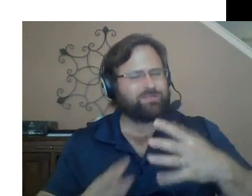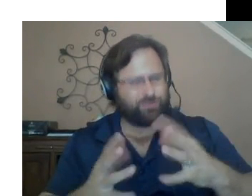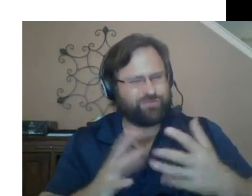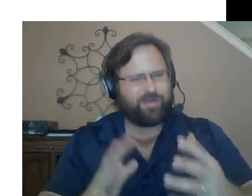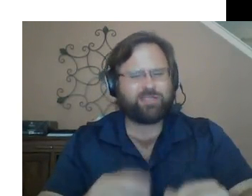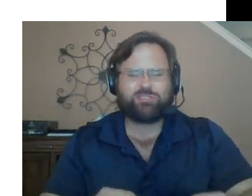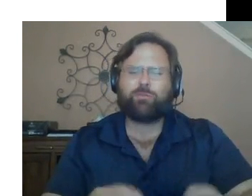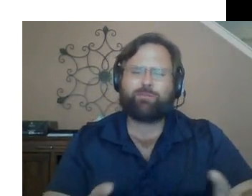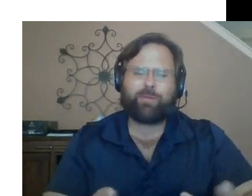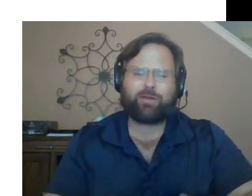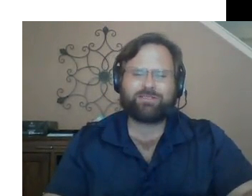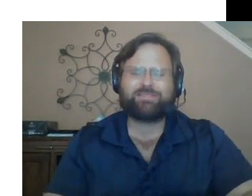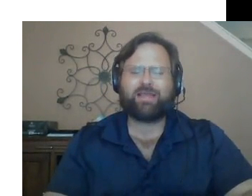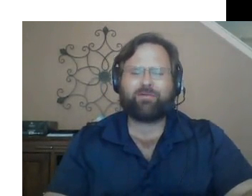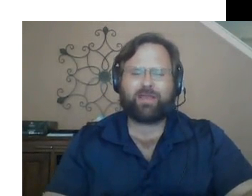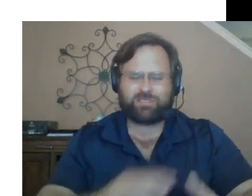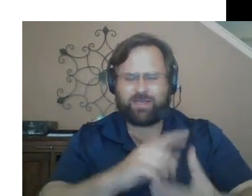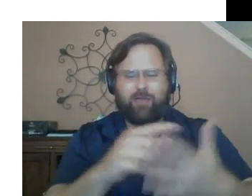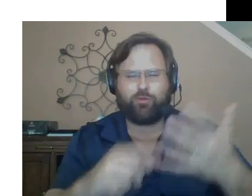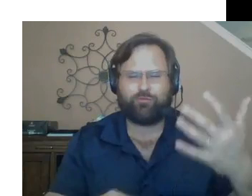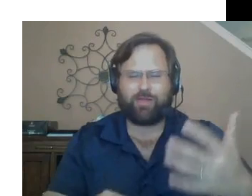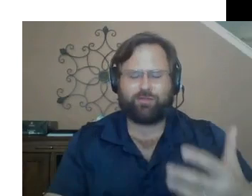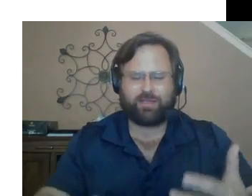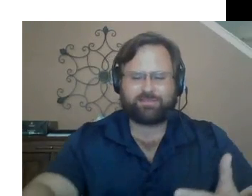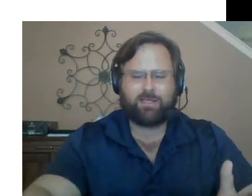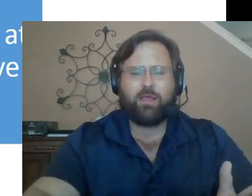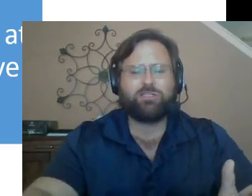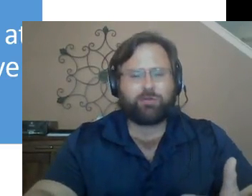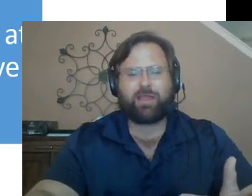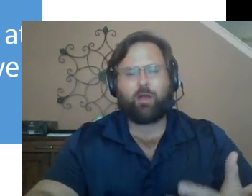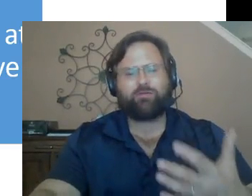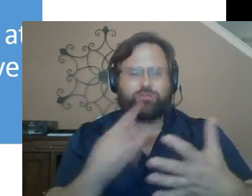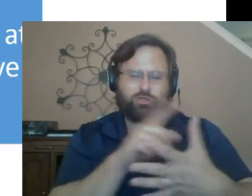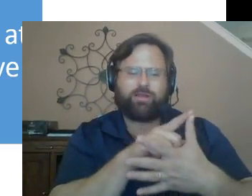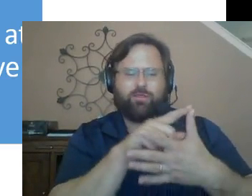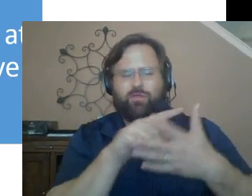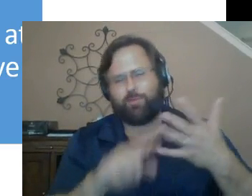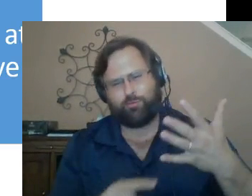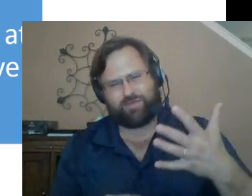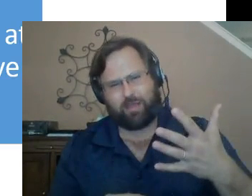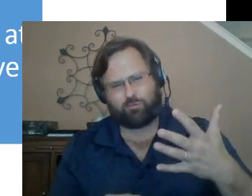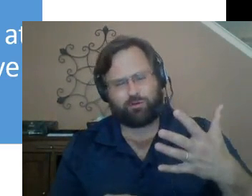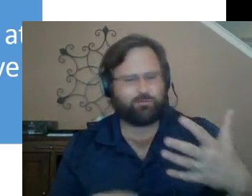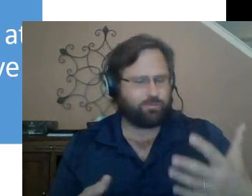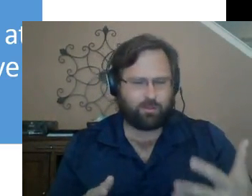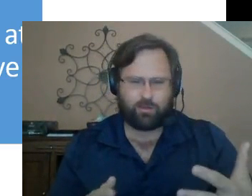so there's variations so be prepared to see that variation and how you move down the list generally however you're starting at the thumb and move downward